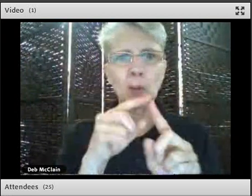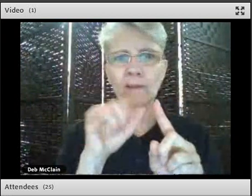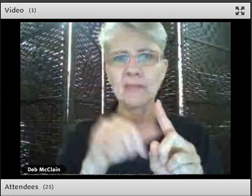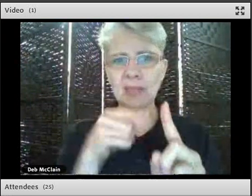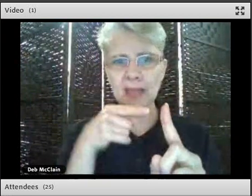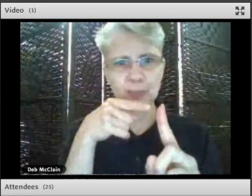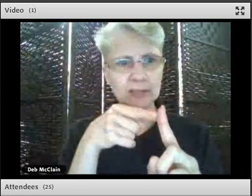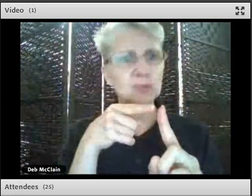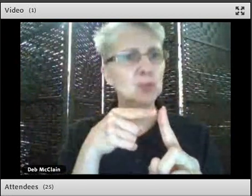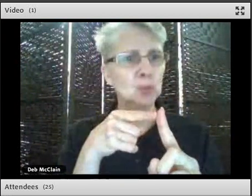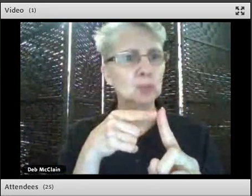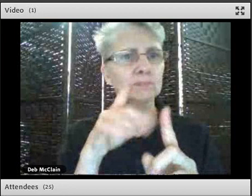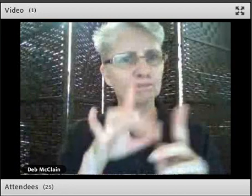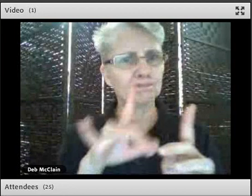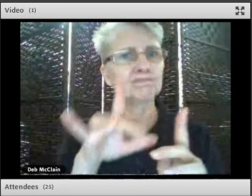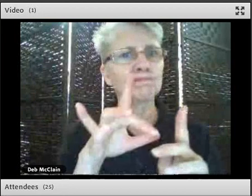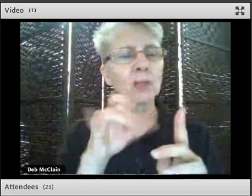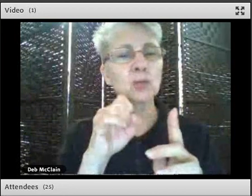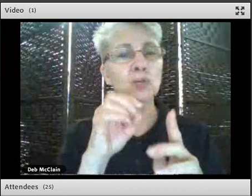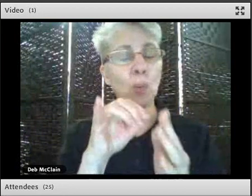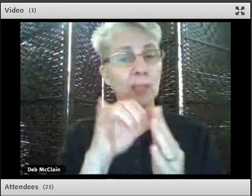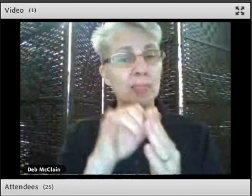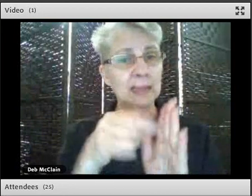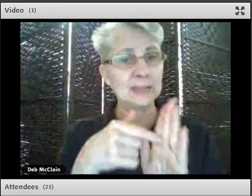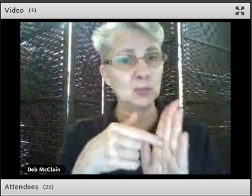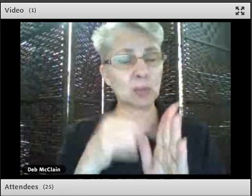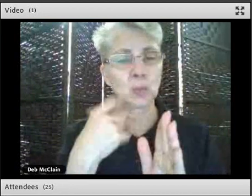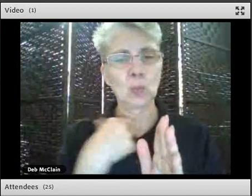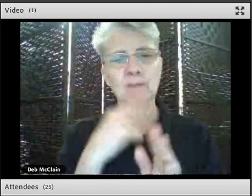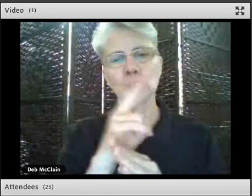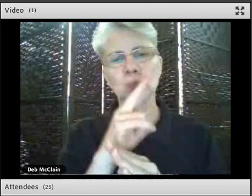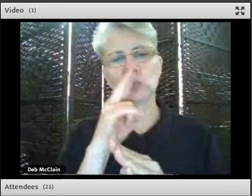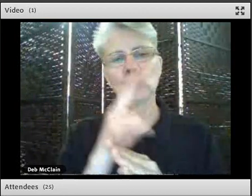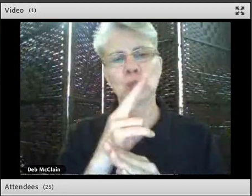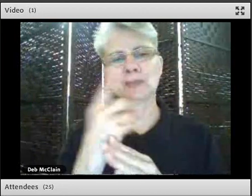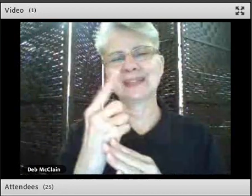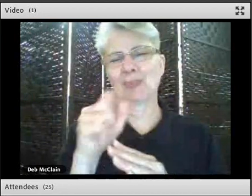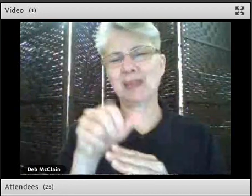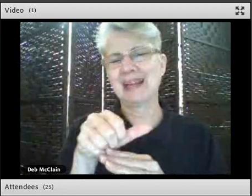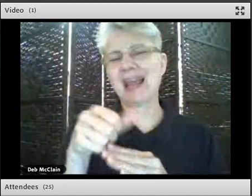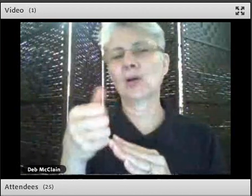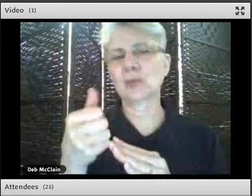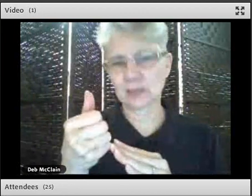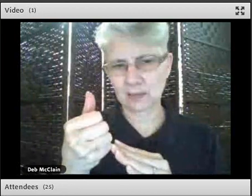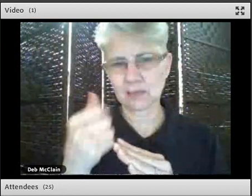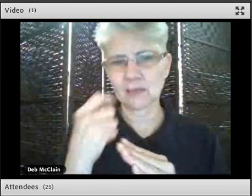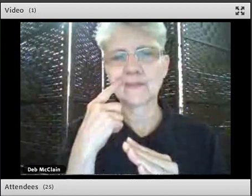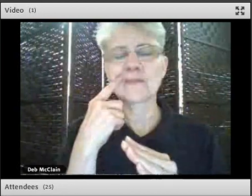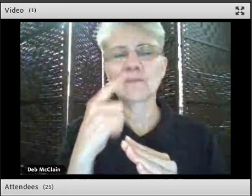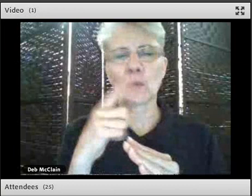for our preferred source of information. But again, whenever possible, use the disc label.